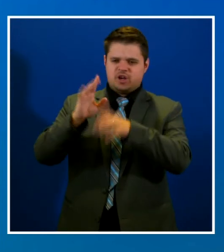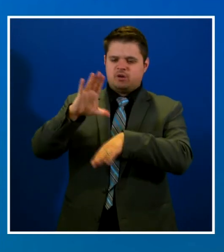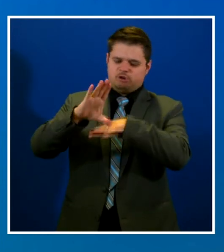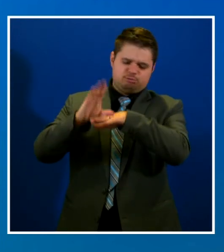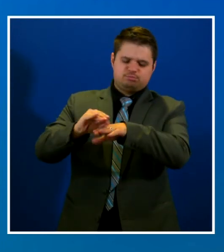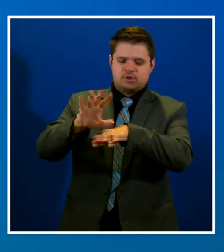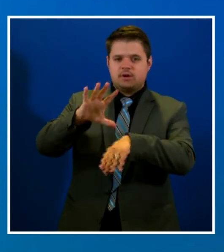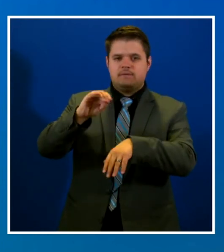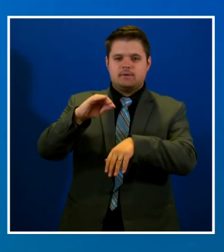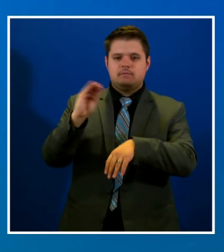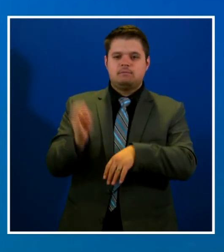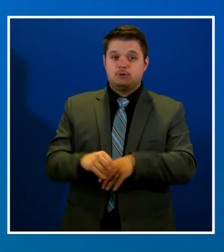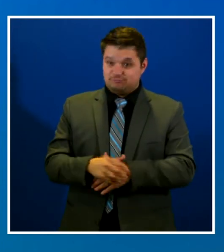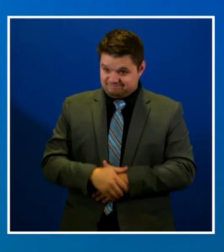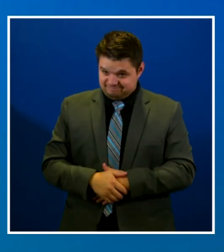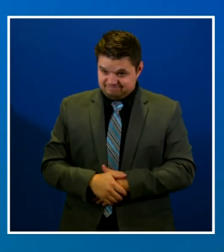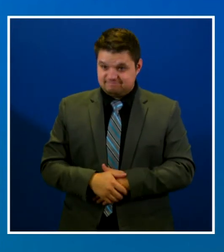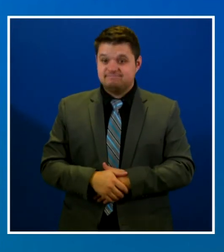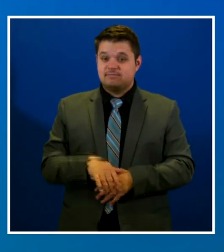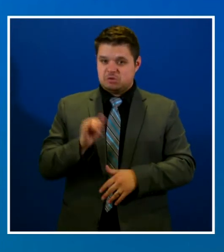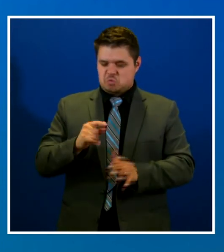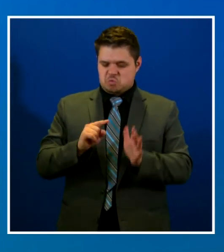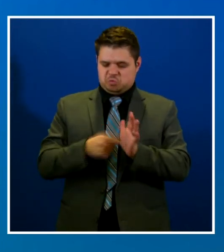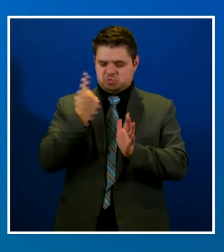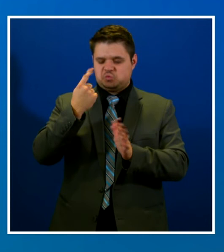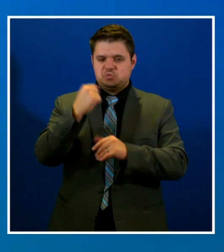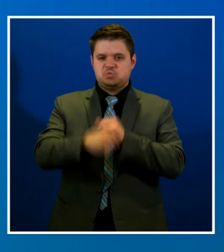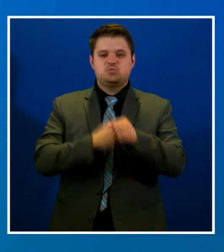during the calendar year. And you'll find the application on the City website.